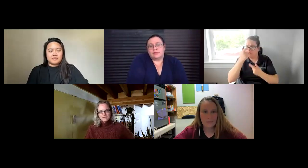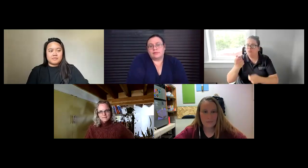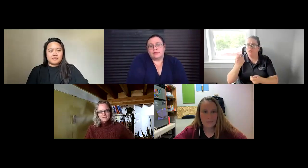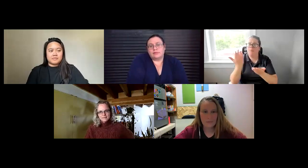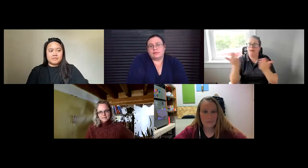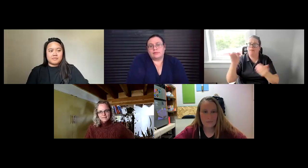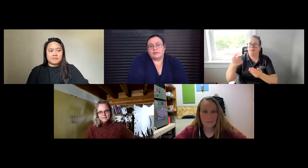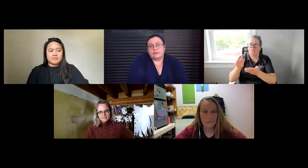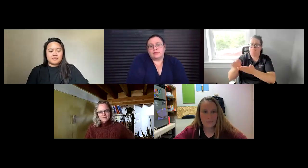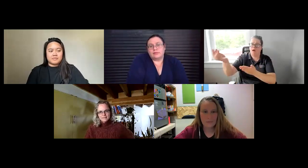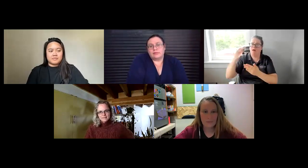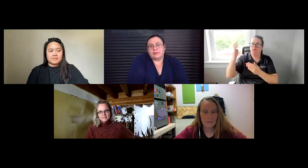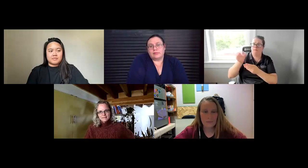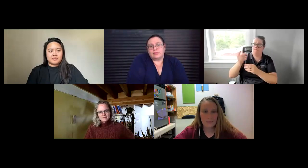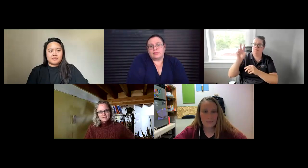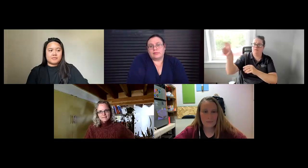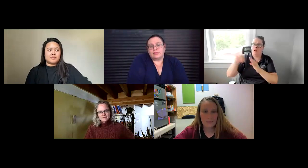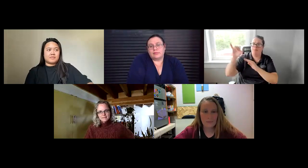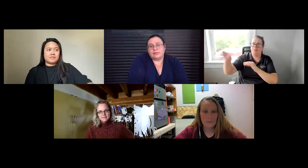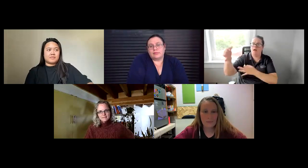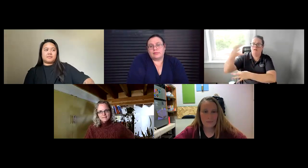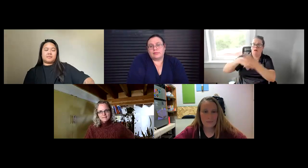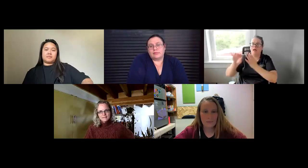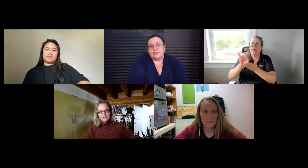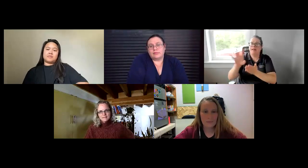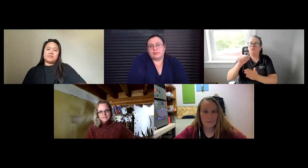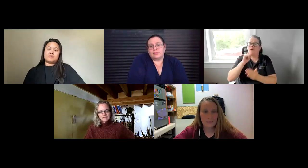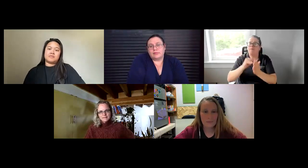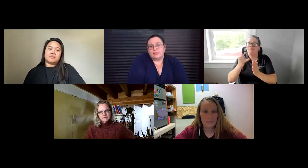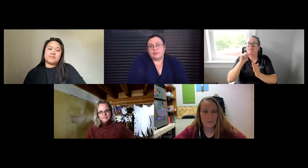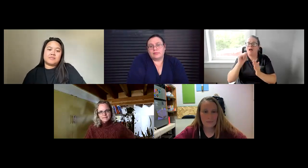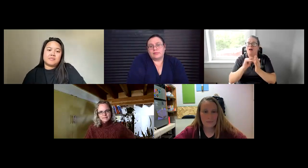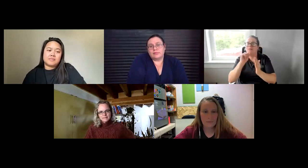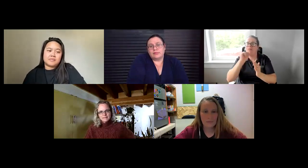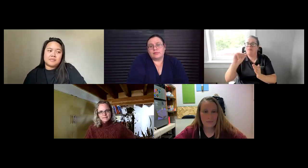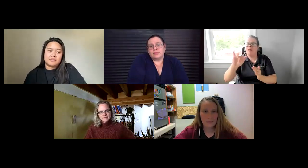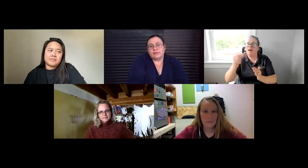good price, right? And folks can see what they're investing in.